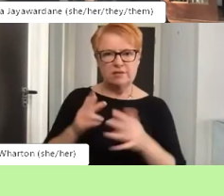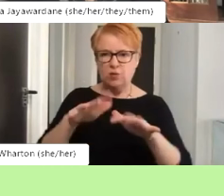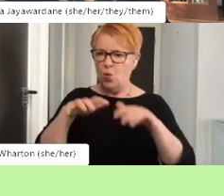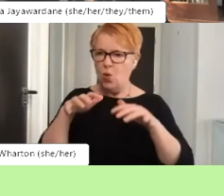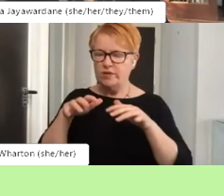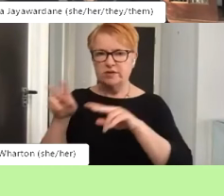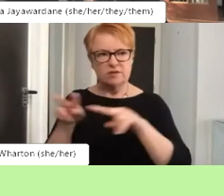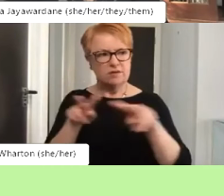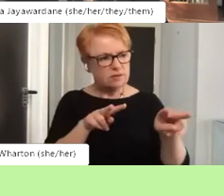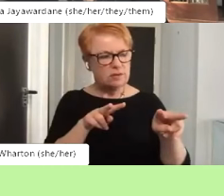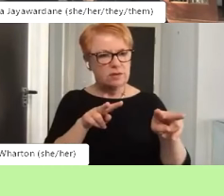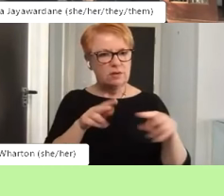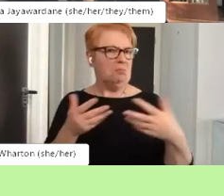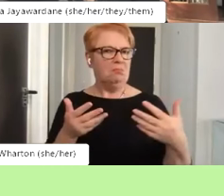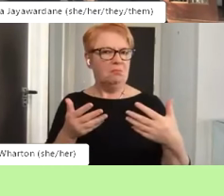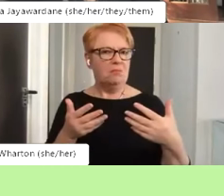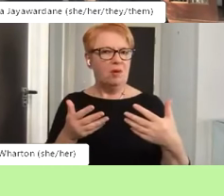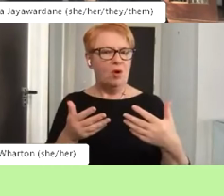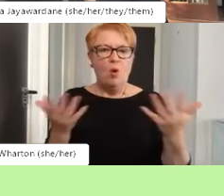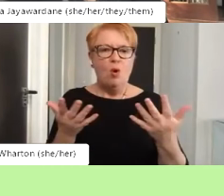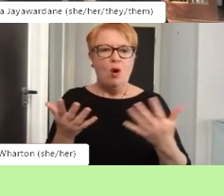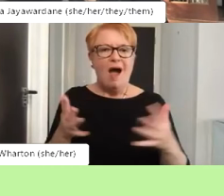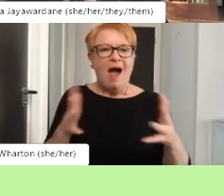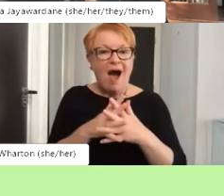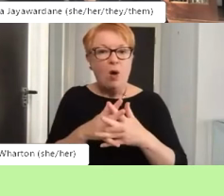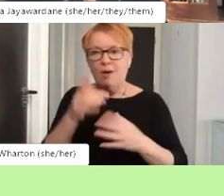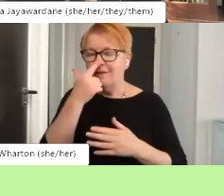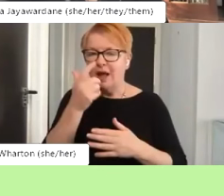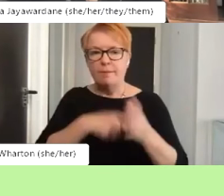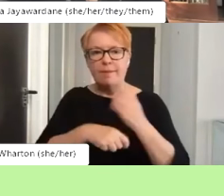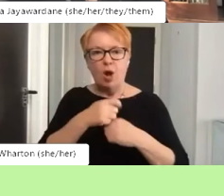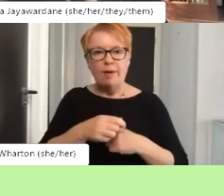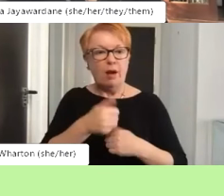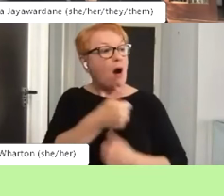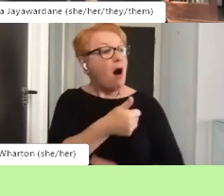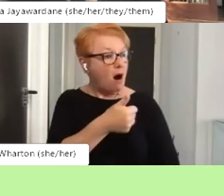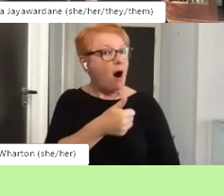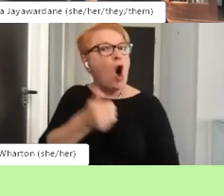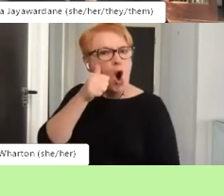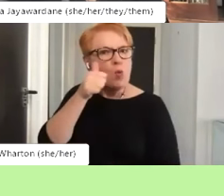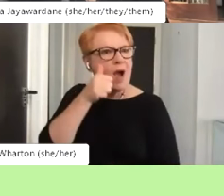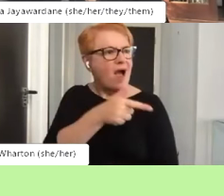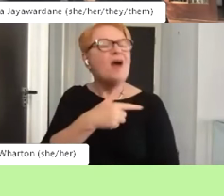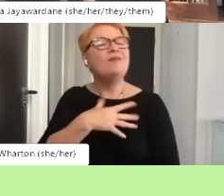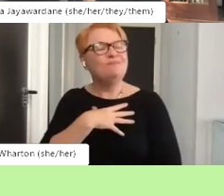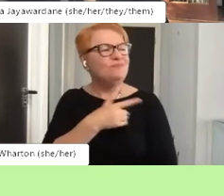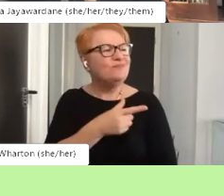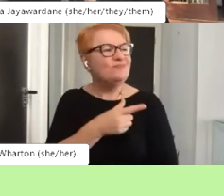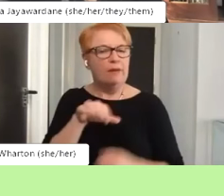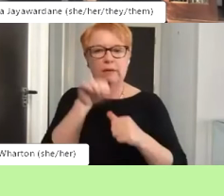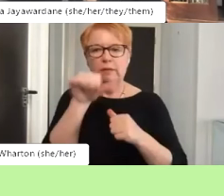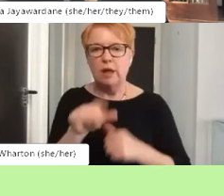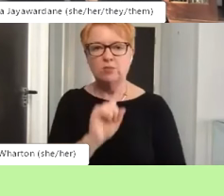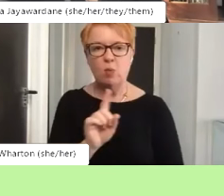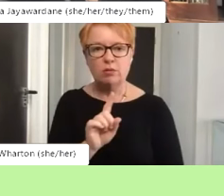How might we go from being quote, “aware” of something to activating that attention and awareness, rather than remain as passive viewers who